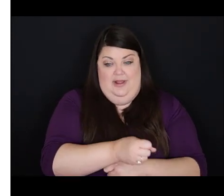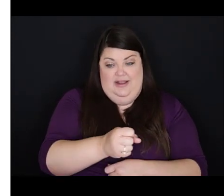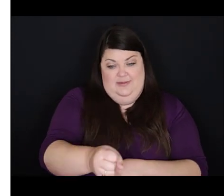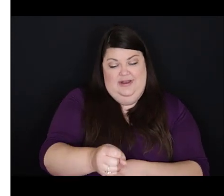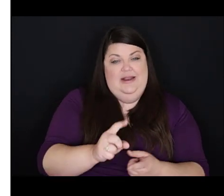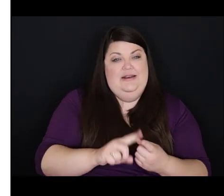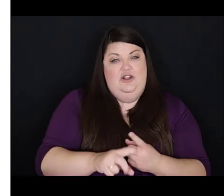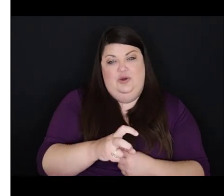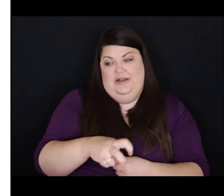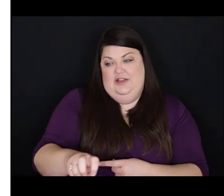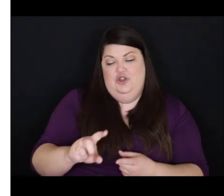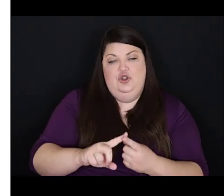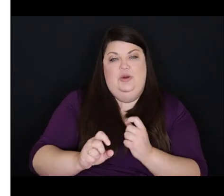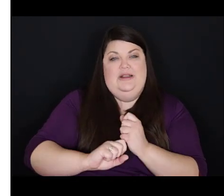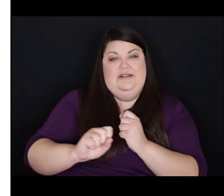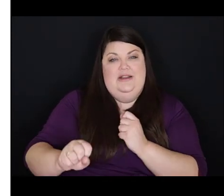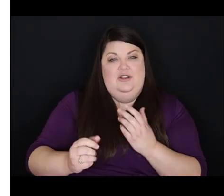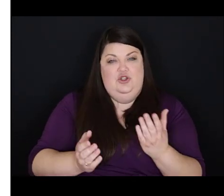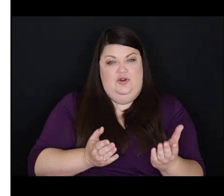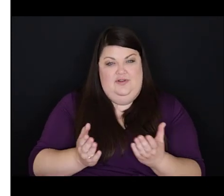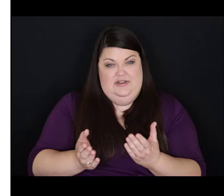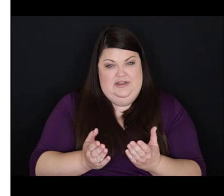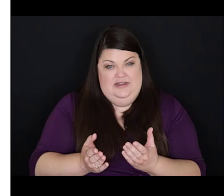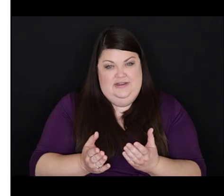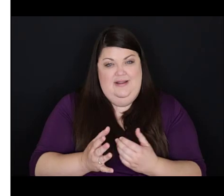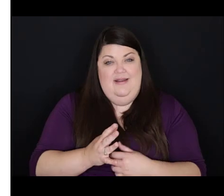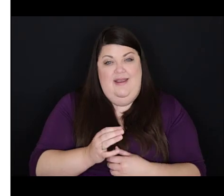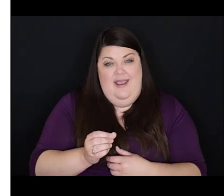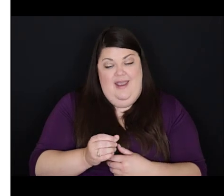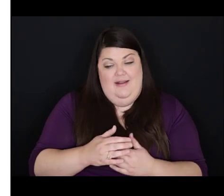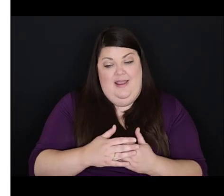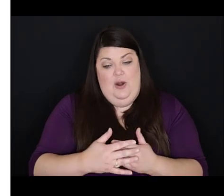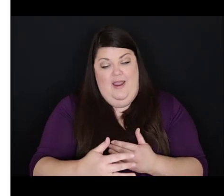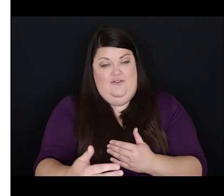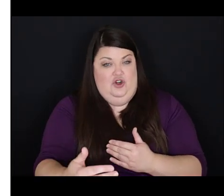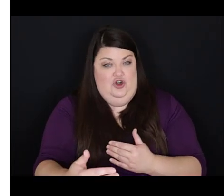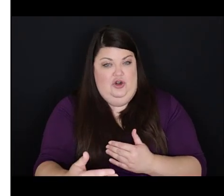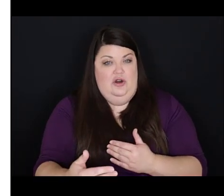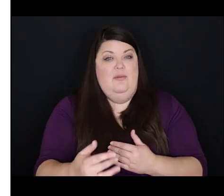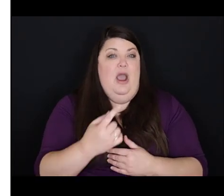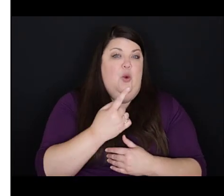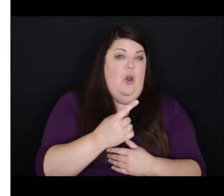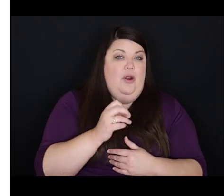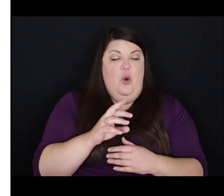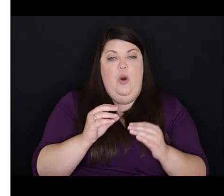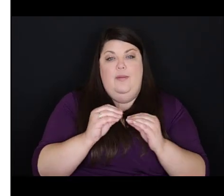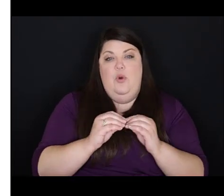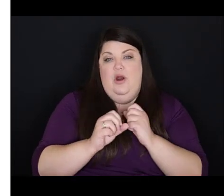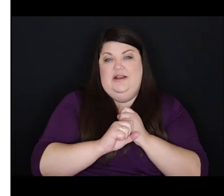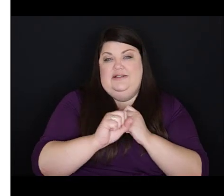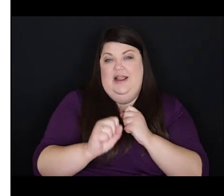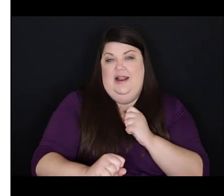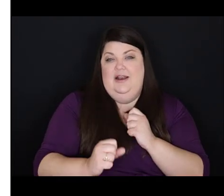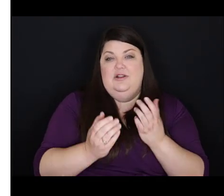to extended services, and thereafter by one or more extended services providers,